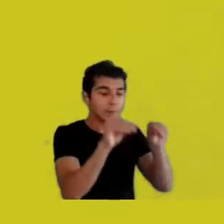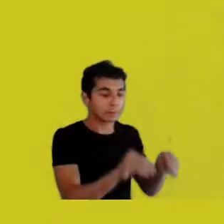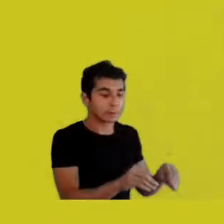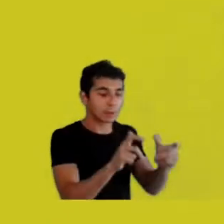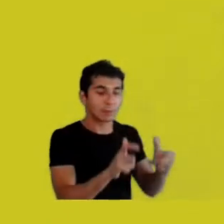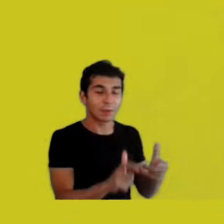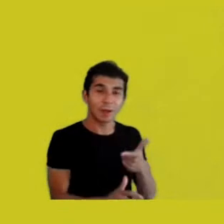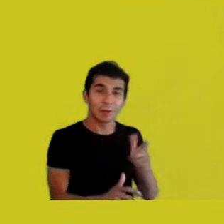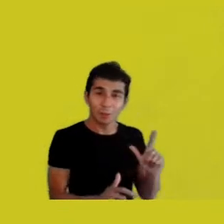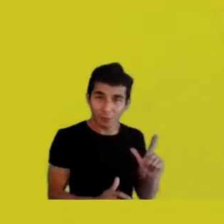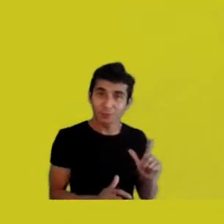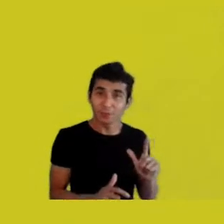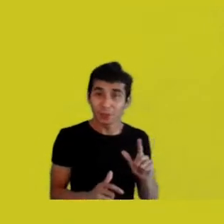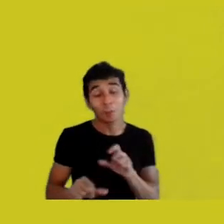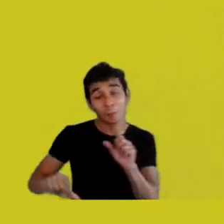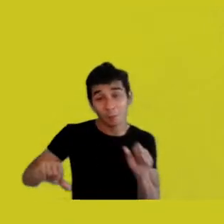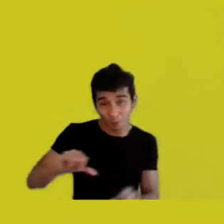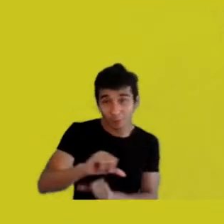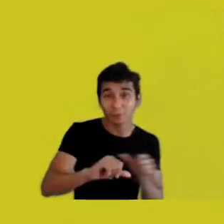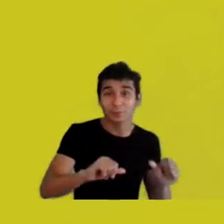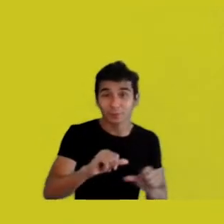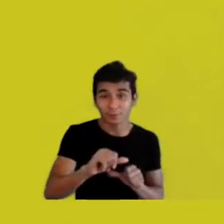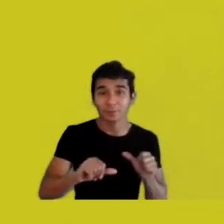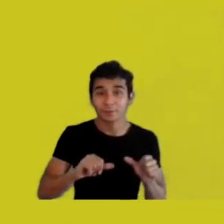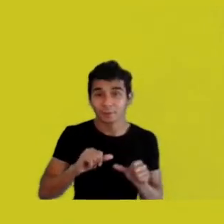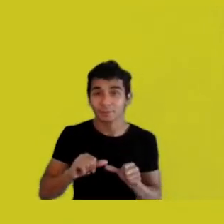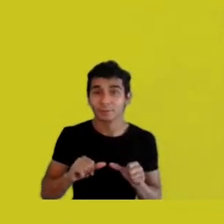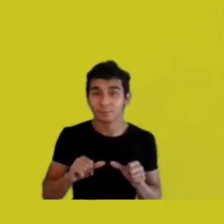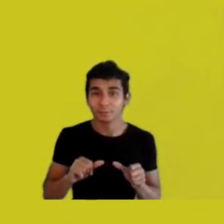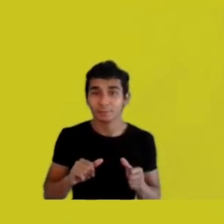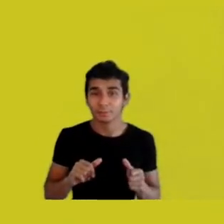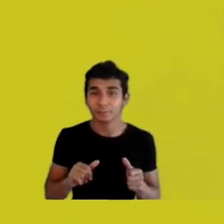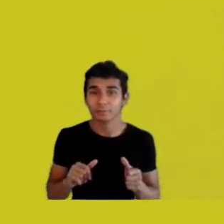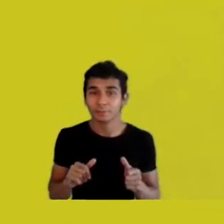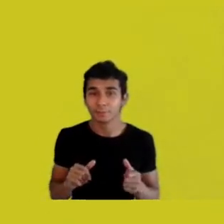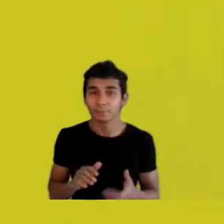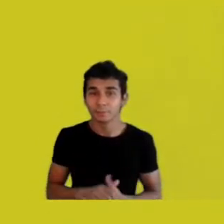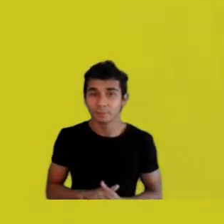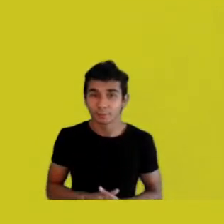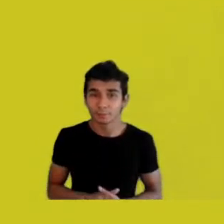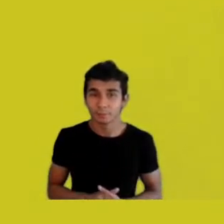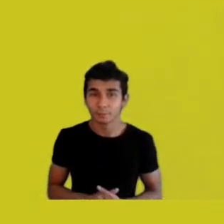I mean, with the proviso that this displacement